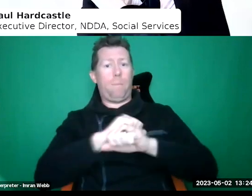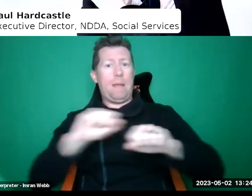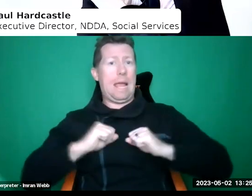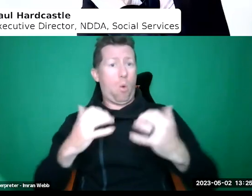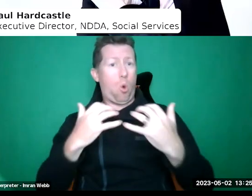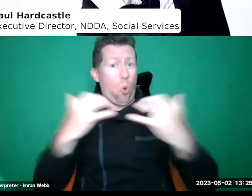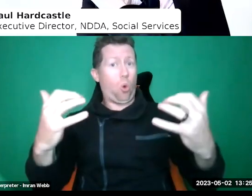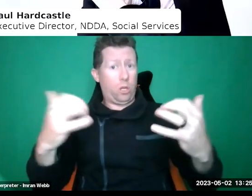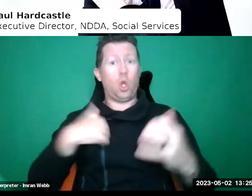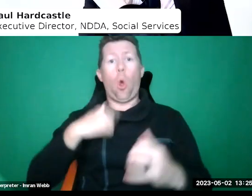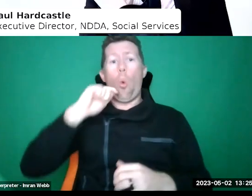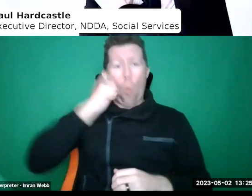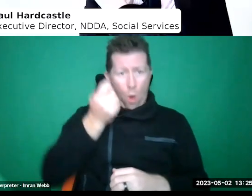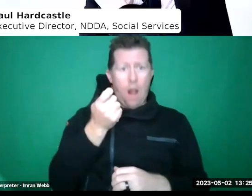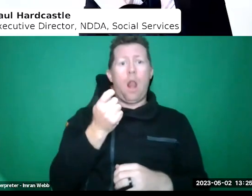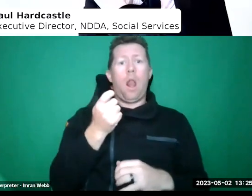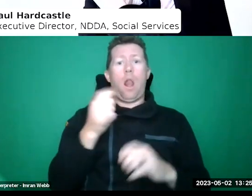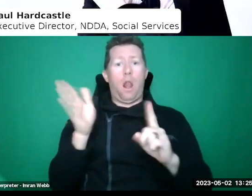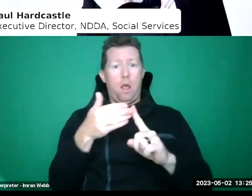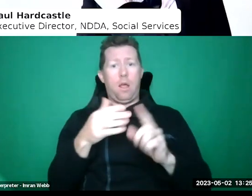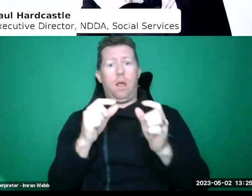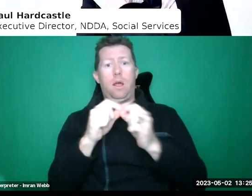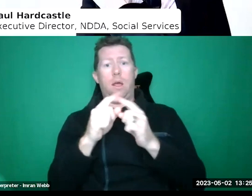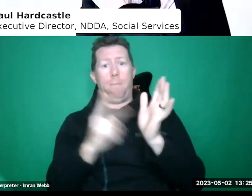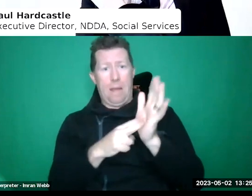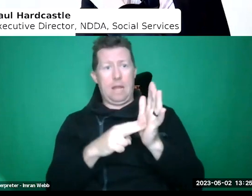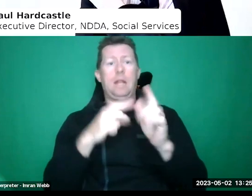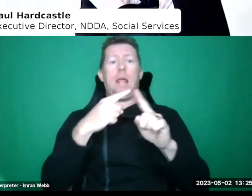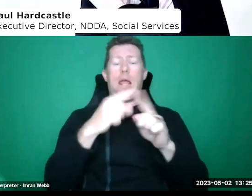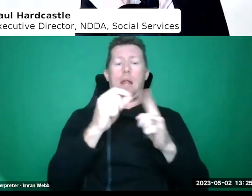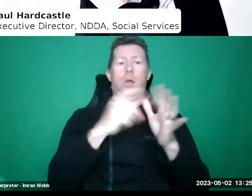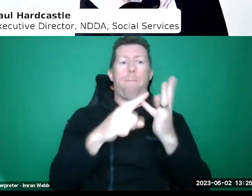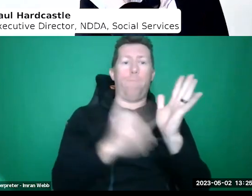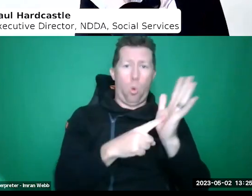We will go back to both Ben and Paul to pick up on some of these questions.